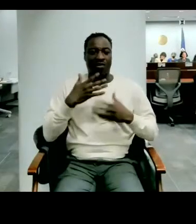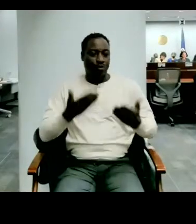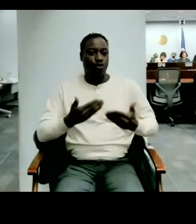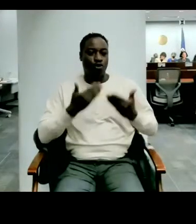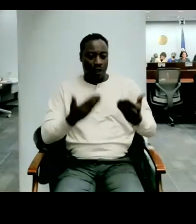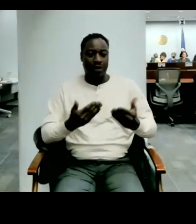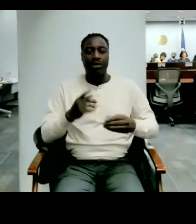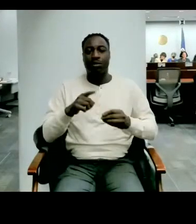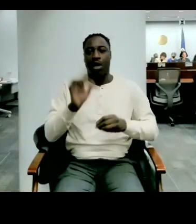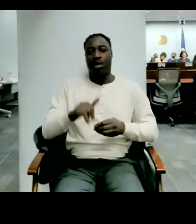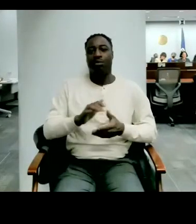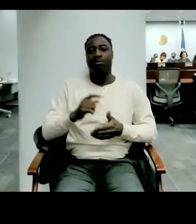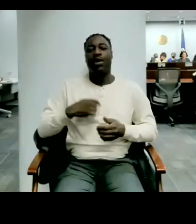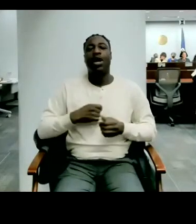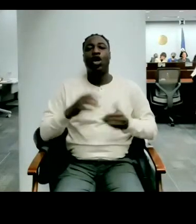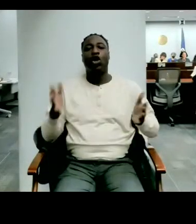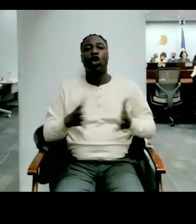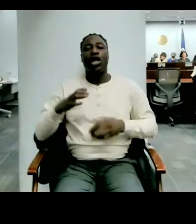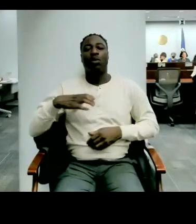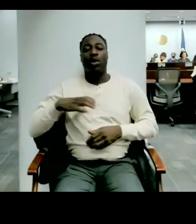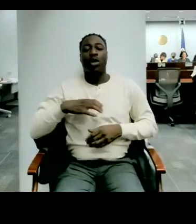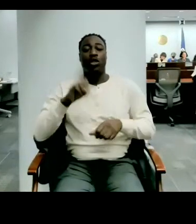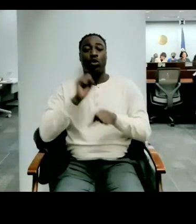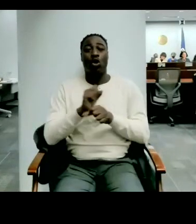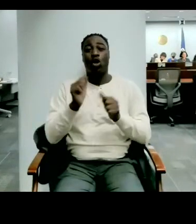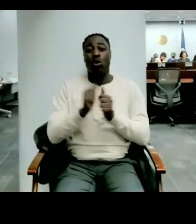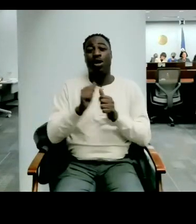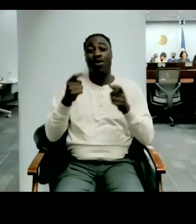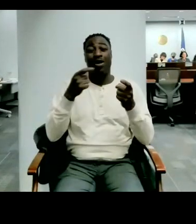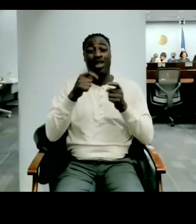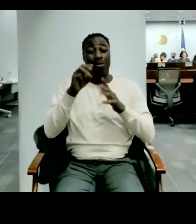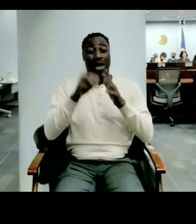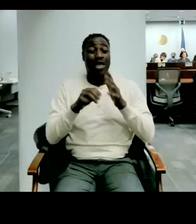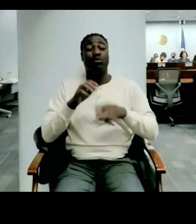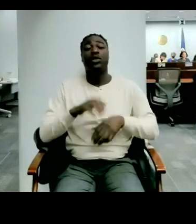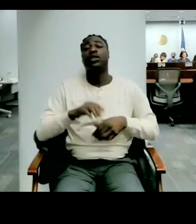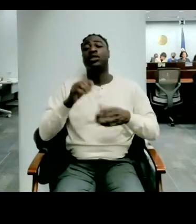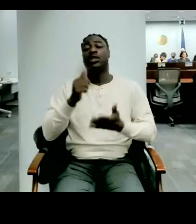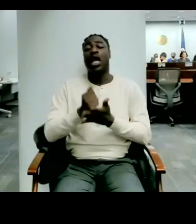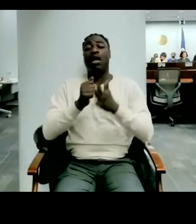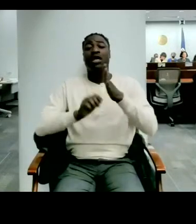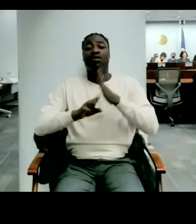I encourage the Commission to work with the natural bar to help develop guidance